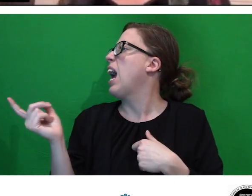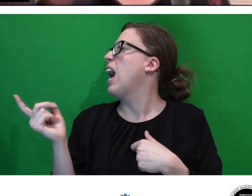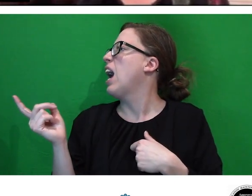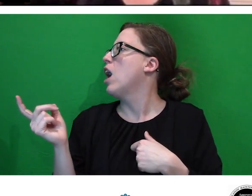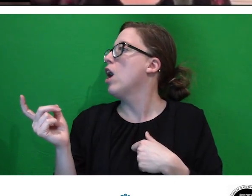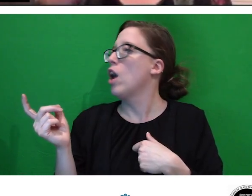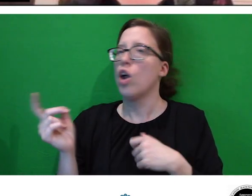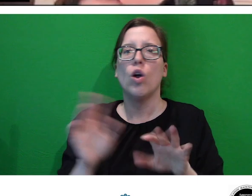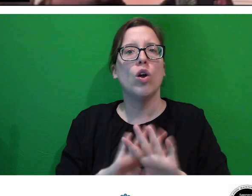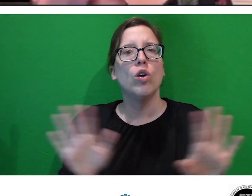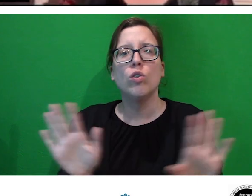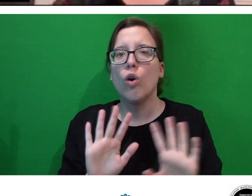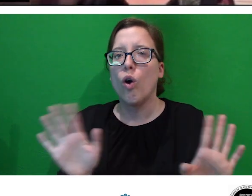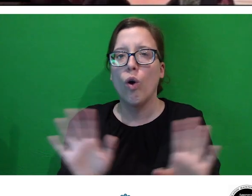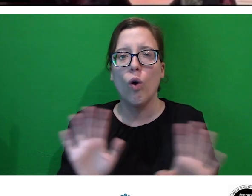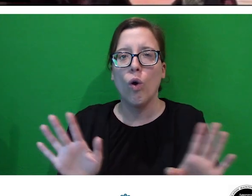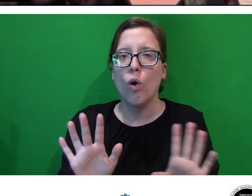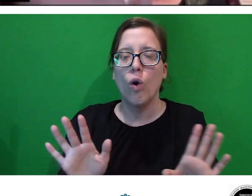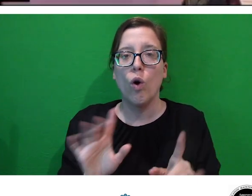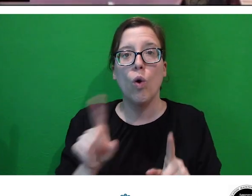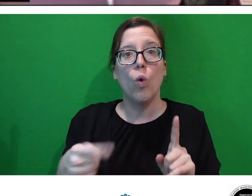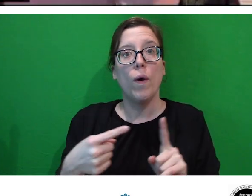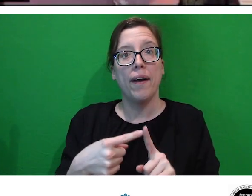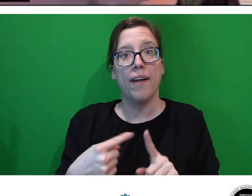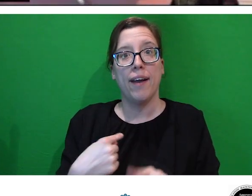And I might be feeding and I give the kid a bite and I say–what?–